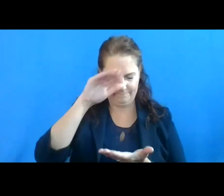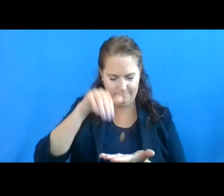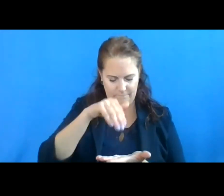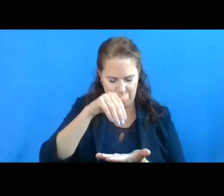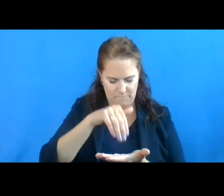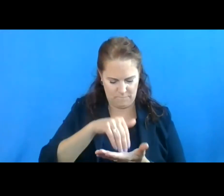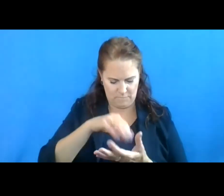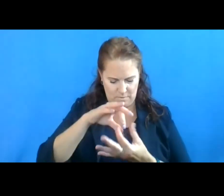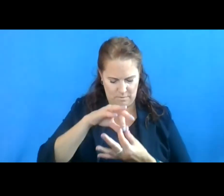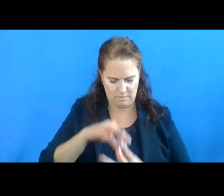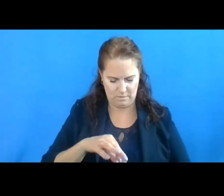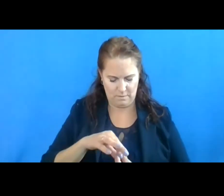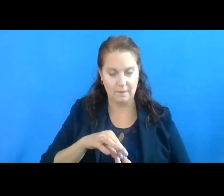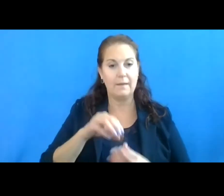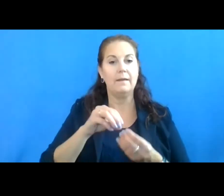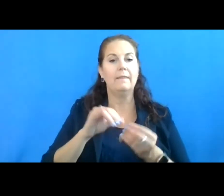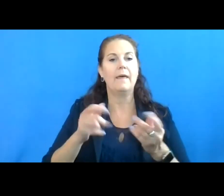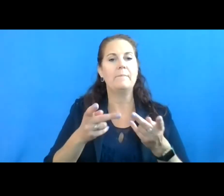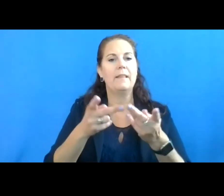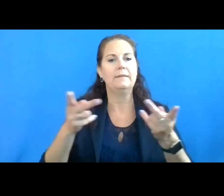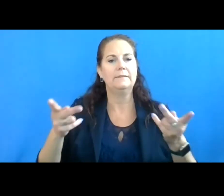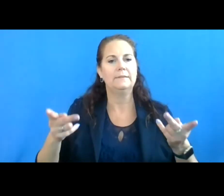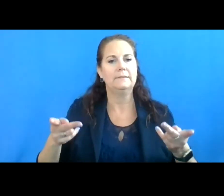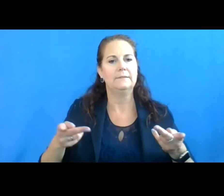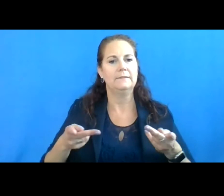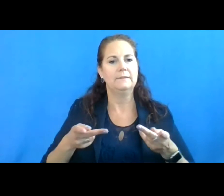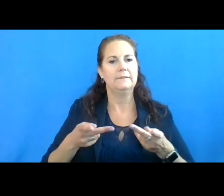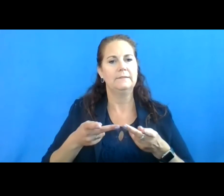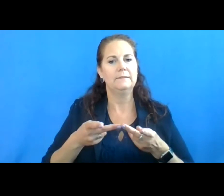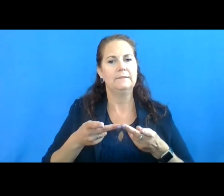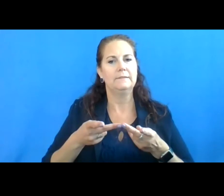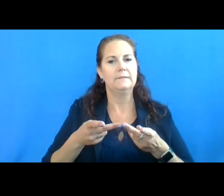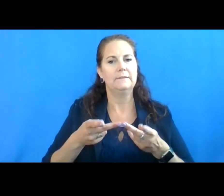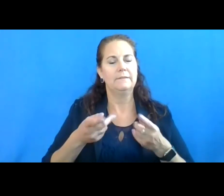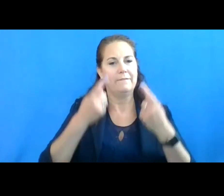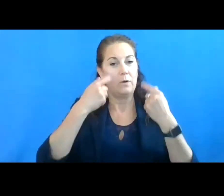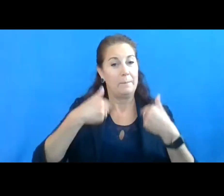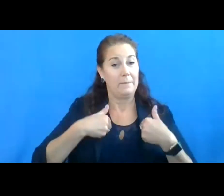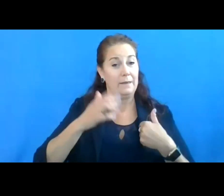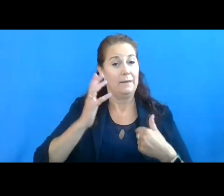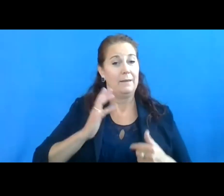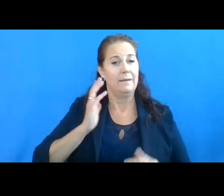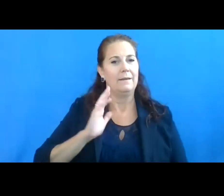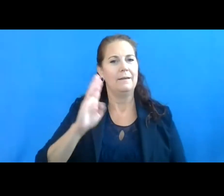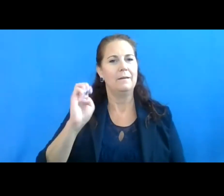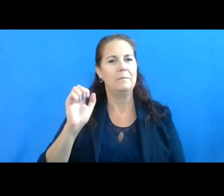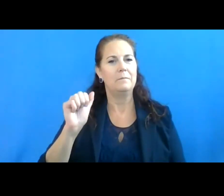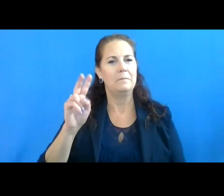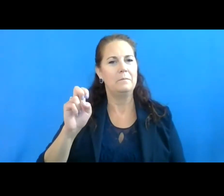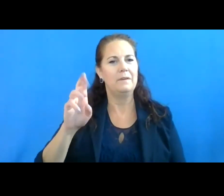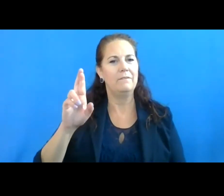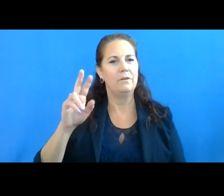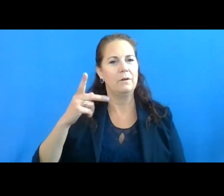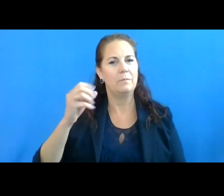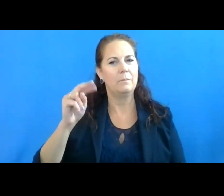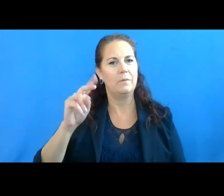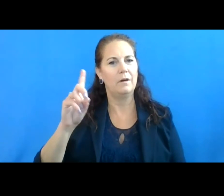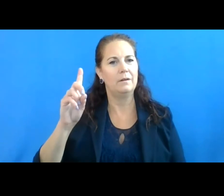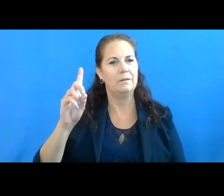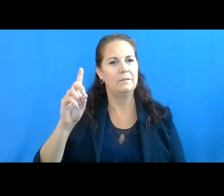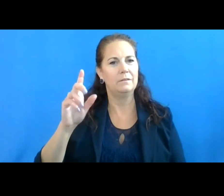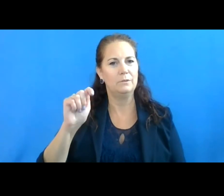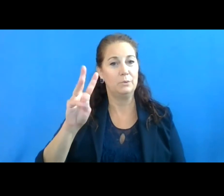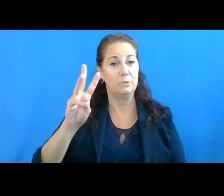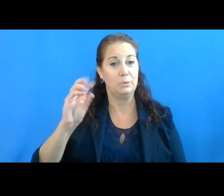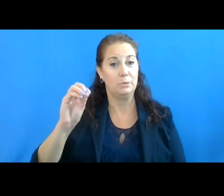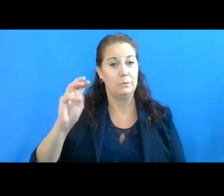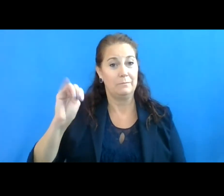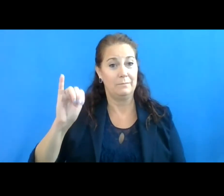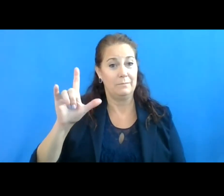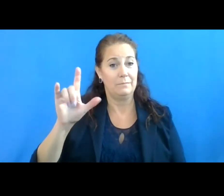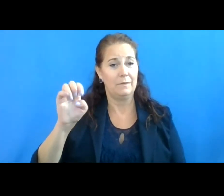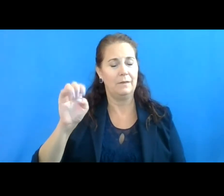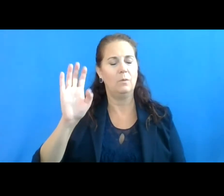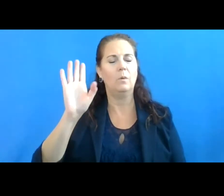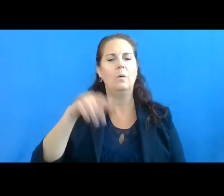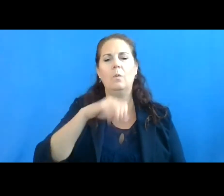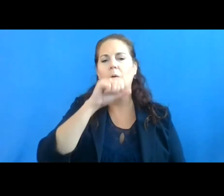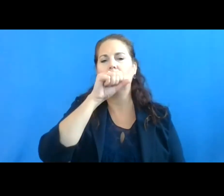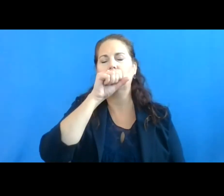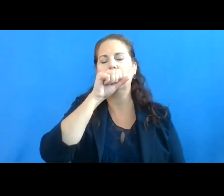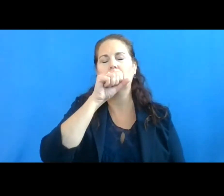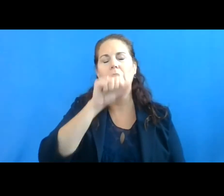For me, one of the places is the beaver pond in a place called Two Mile and I loved it.